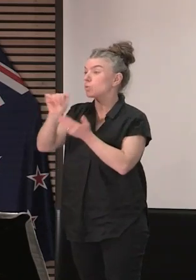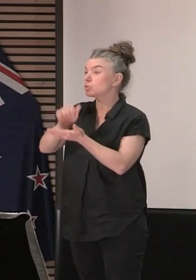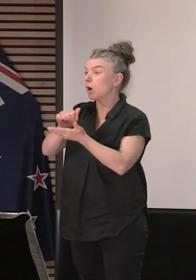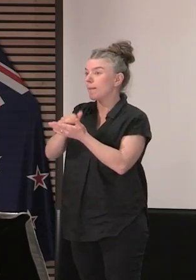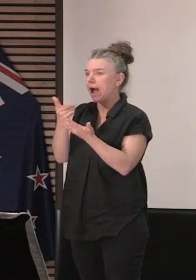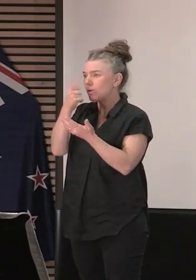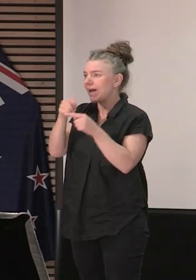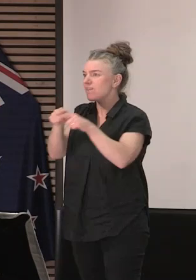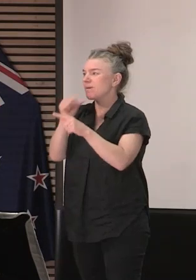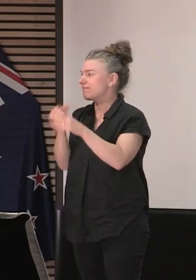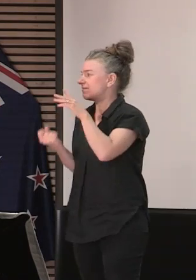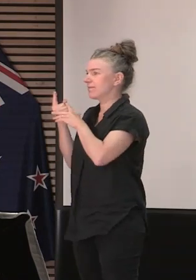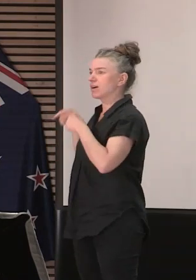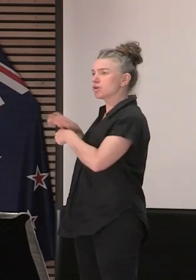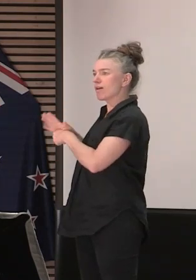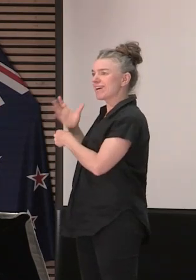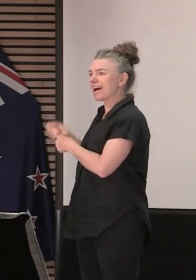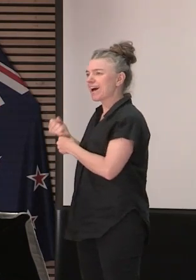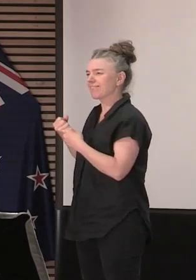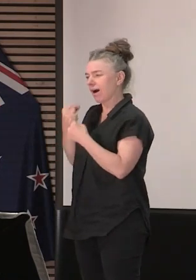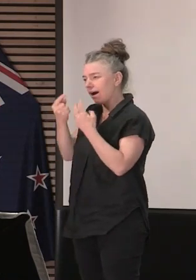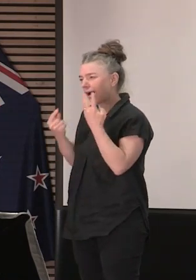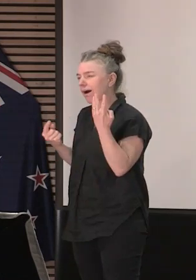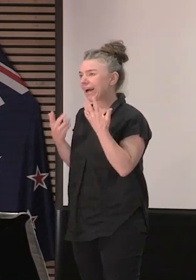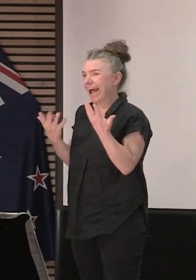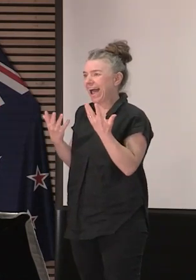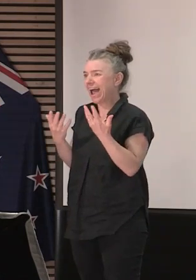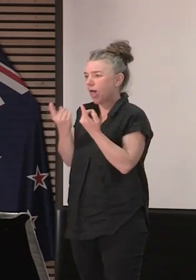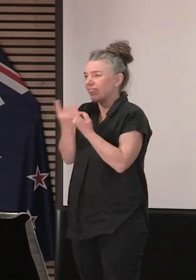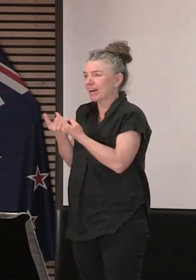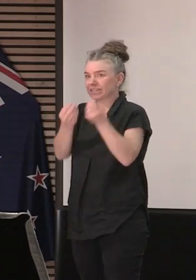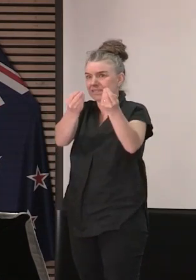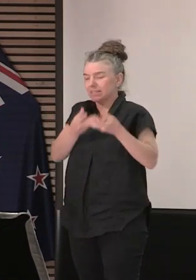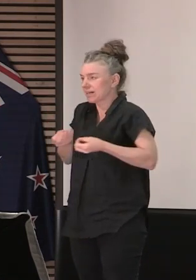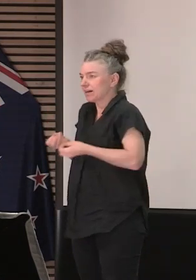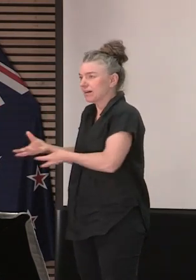Help us get readyas a nation for the marathonthat we must run together.